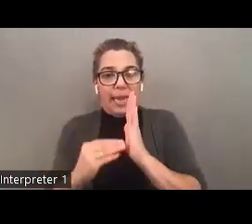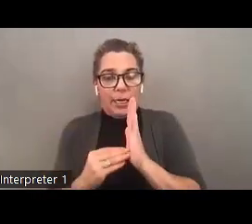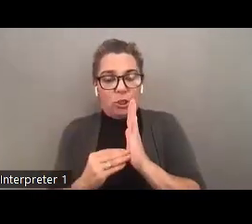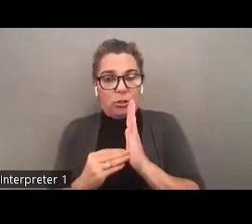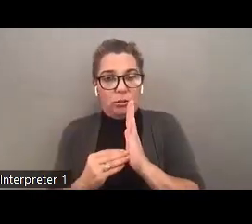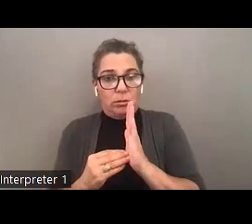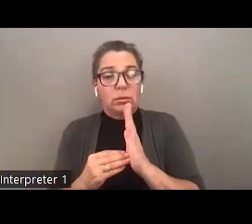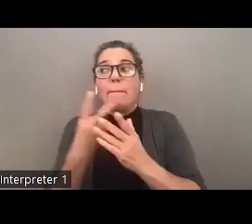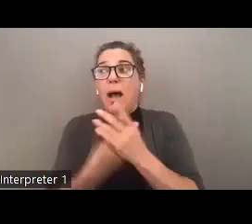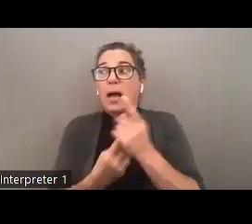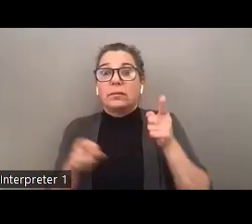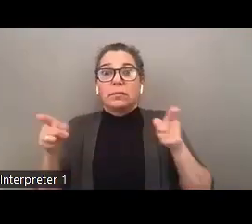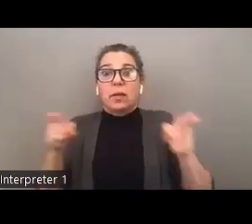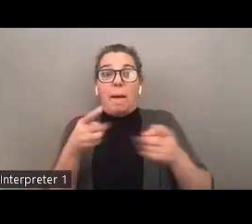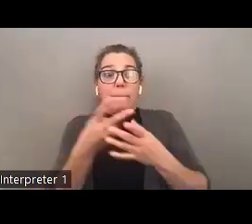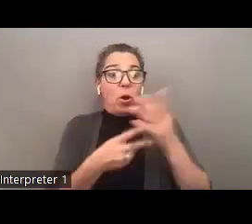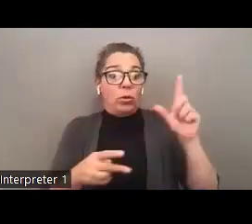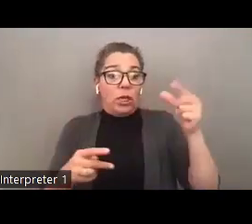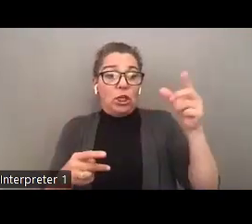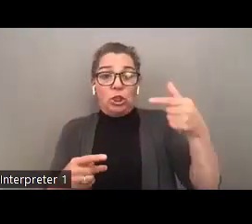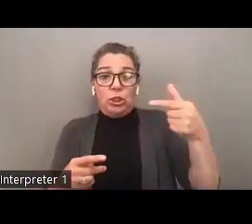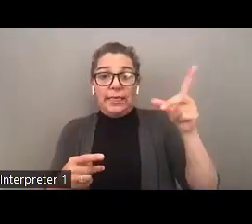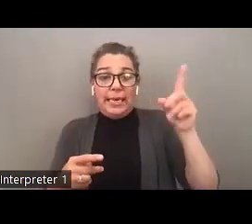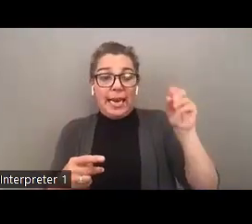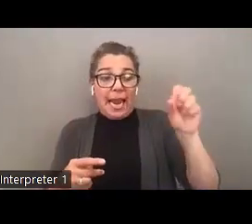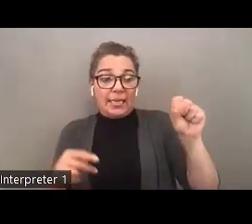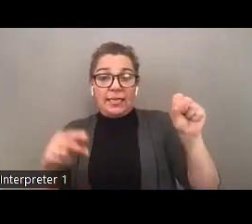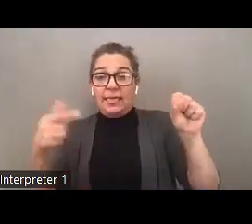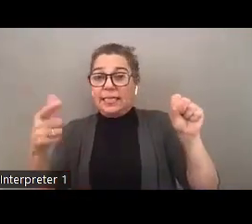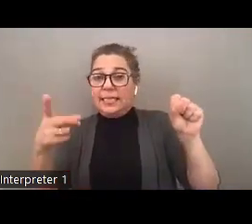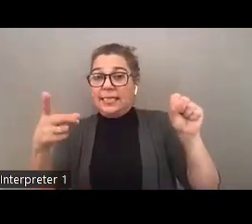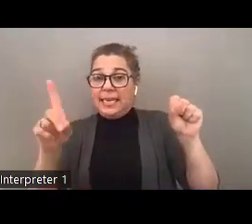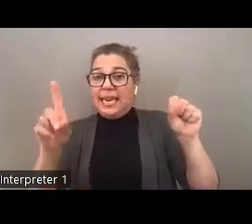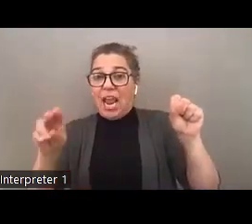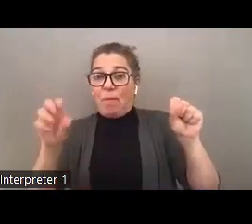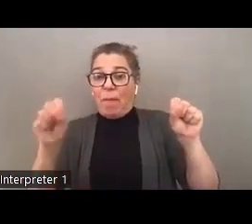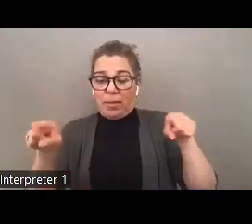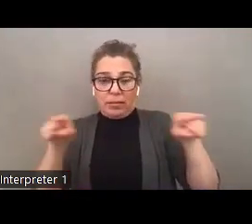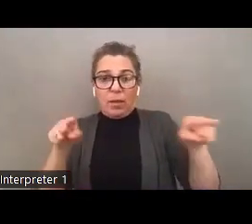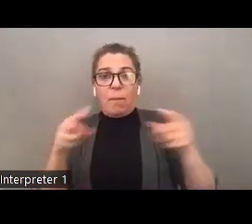and DMS policy expectations such as when and where genomic data will be shared.